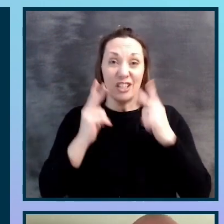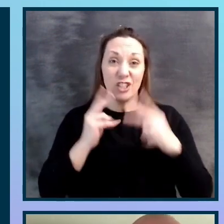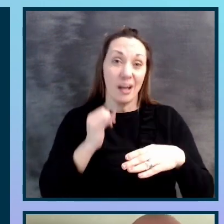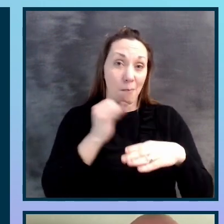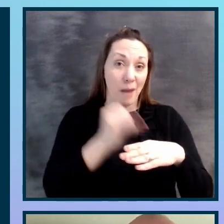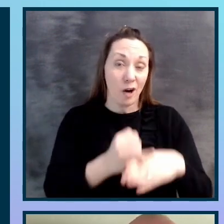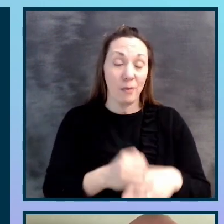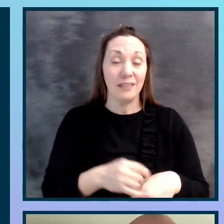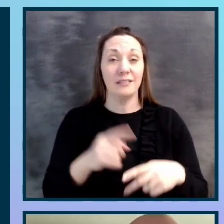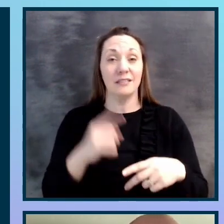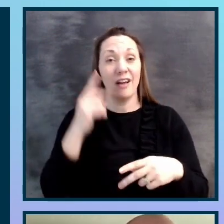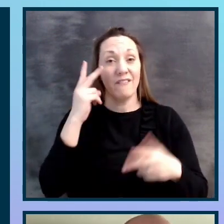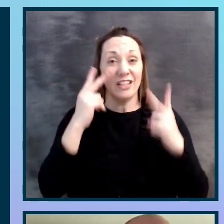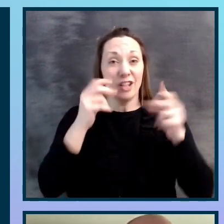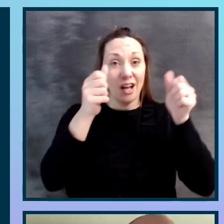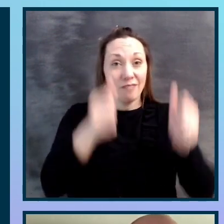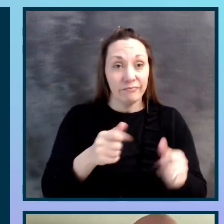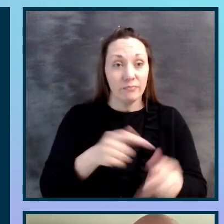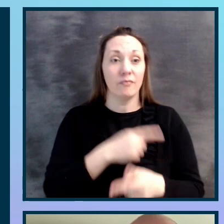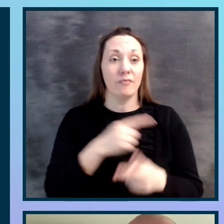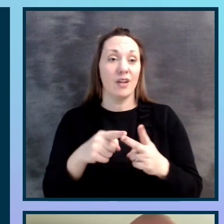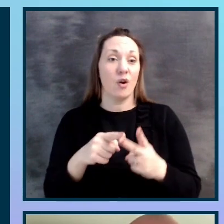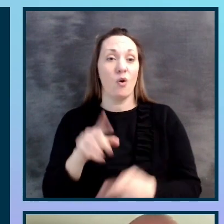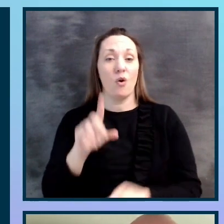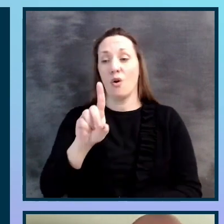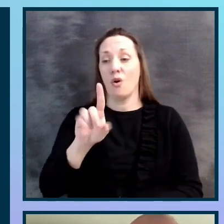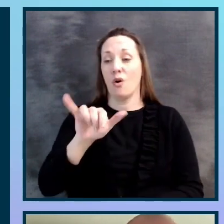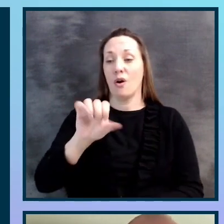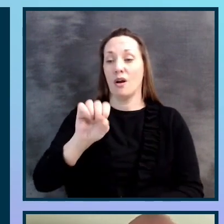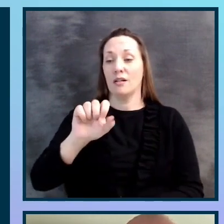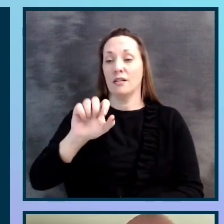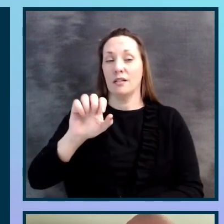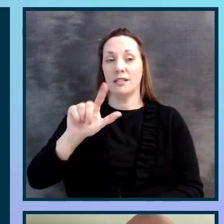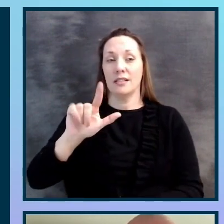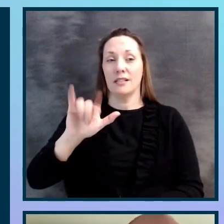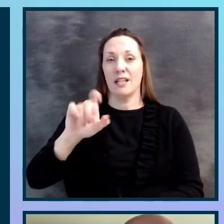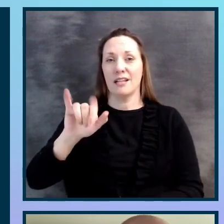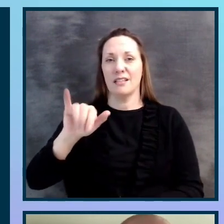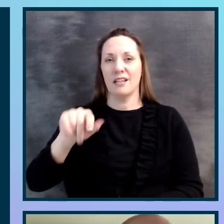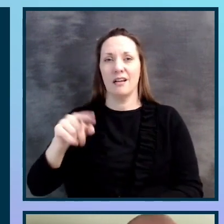a group around chronological dyslexia. All dyslexia is chronological,